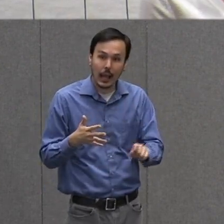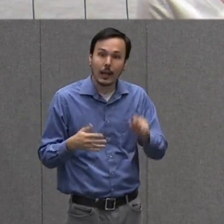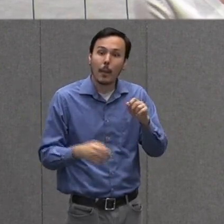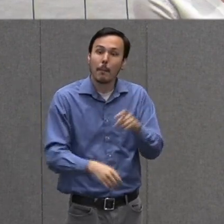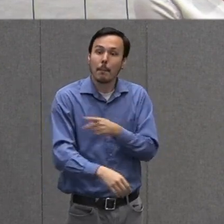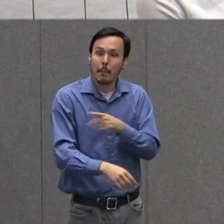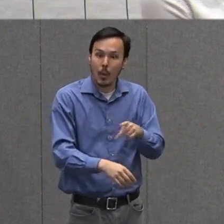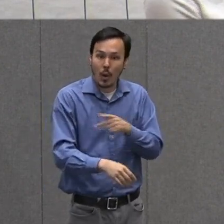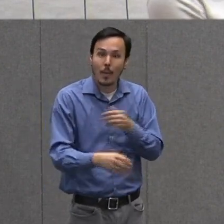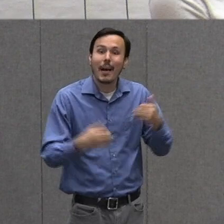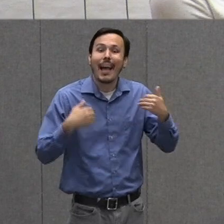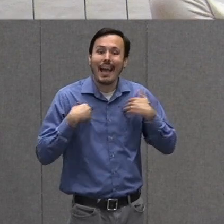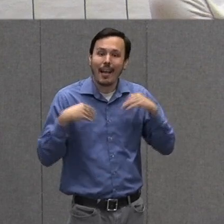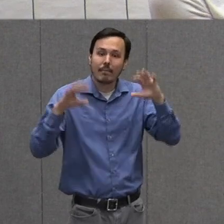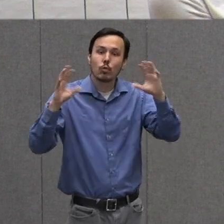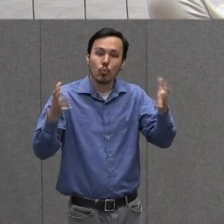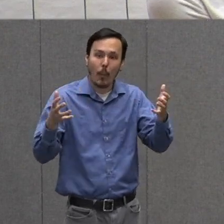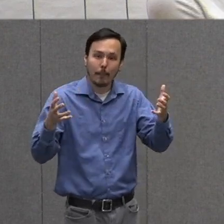The lines are grouped together.